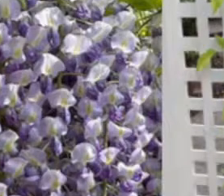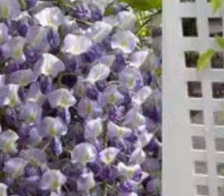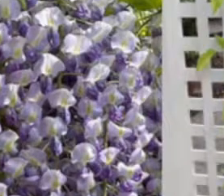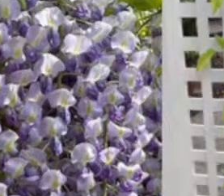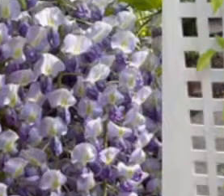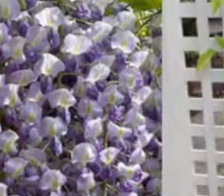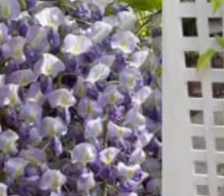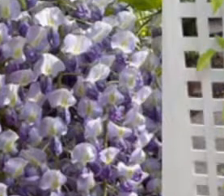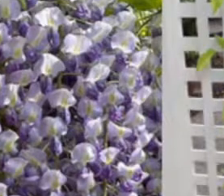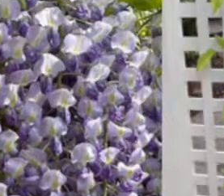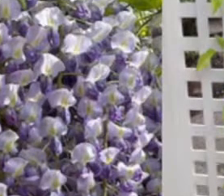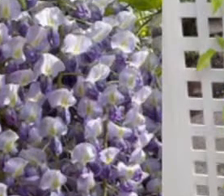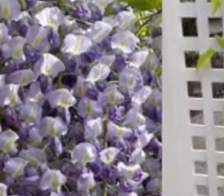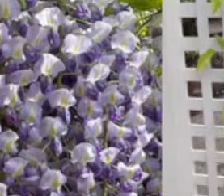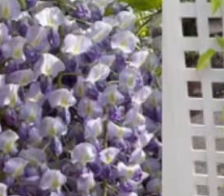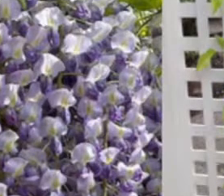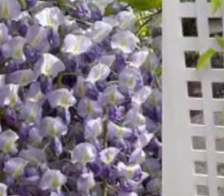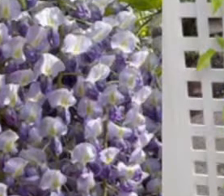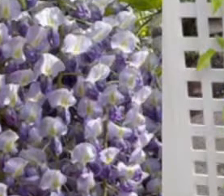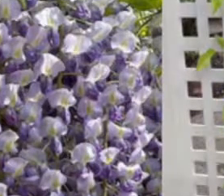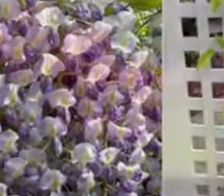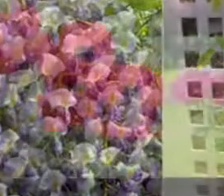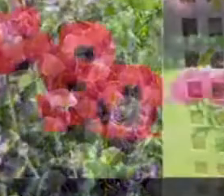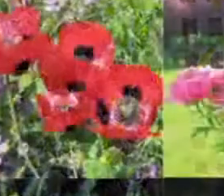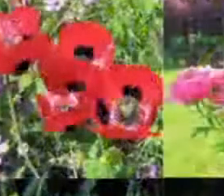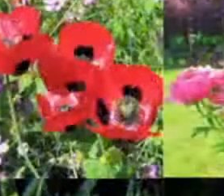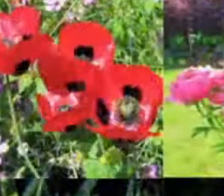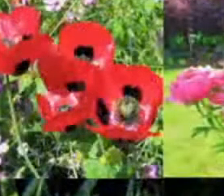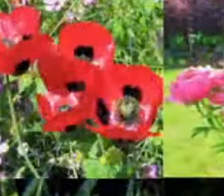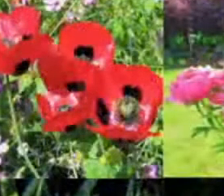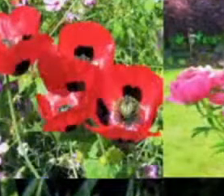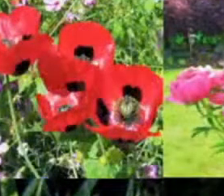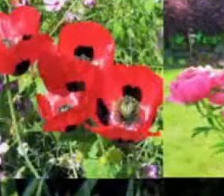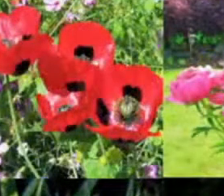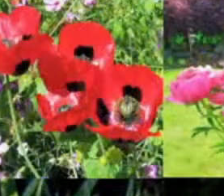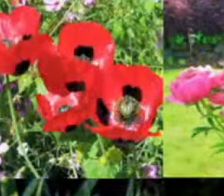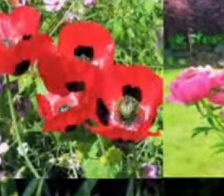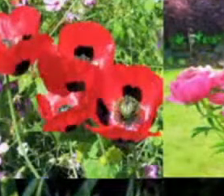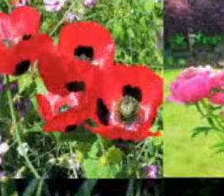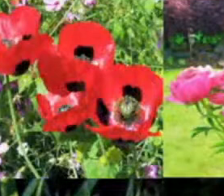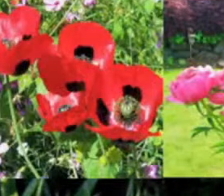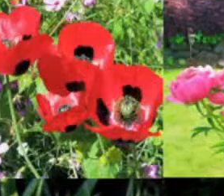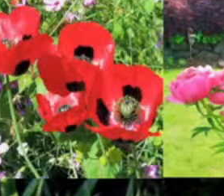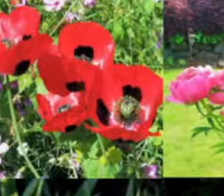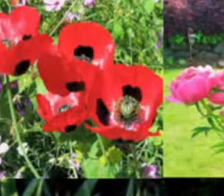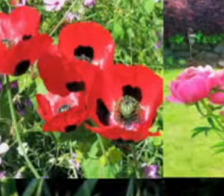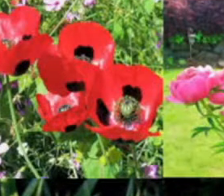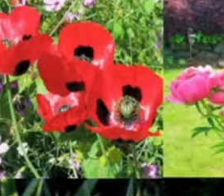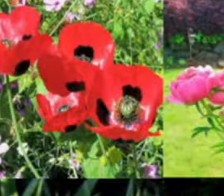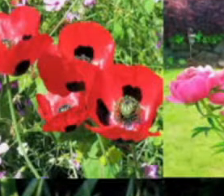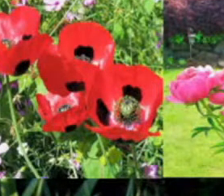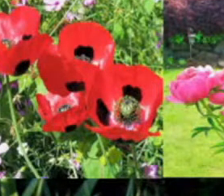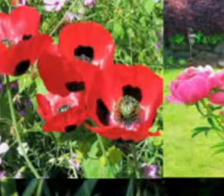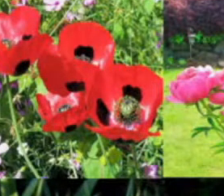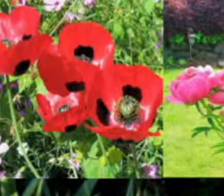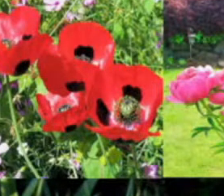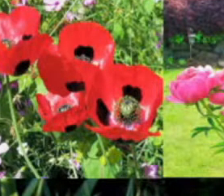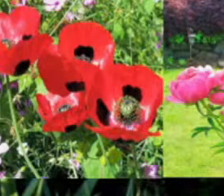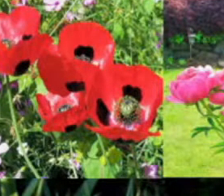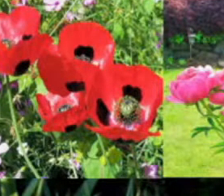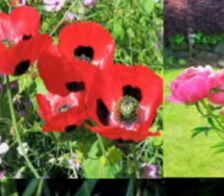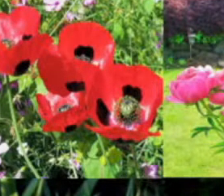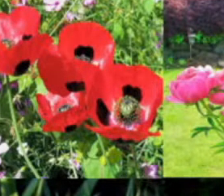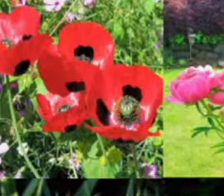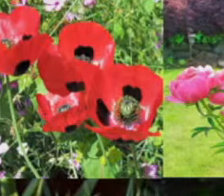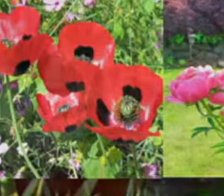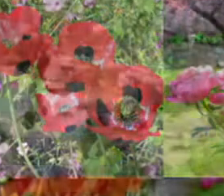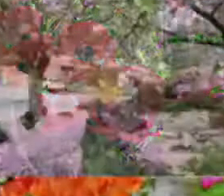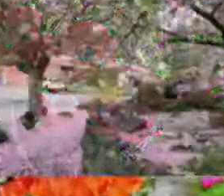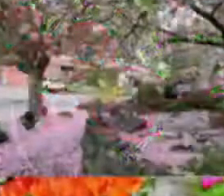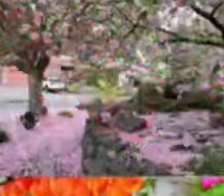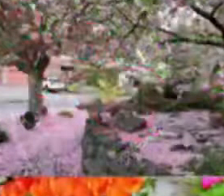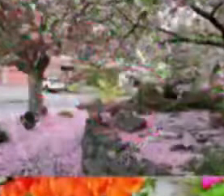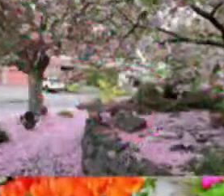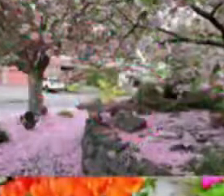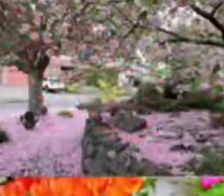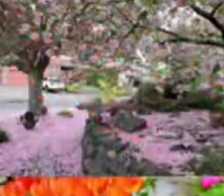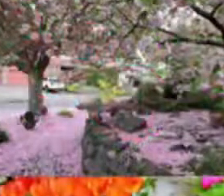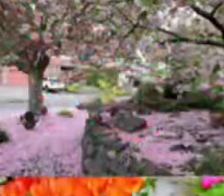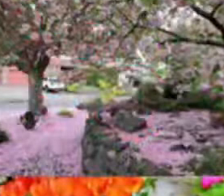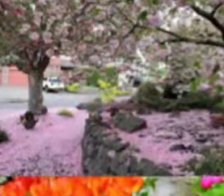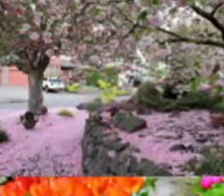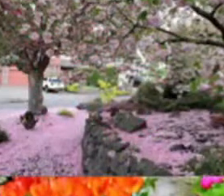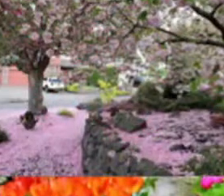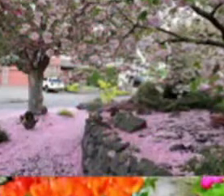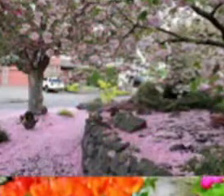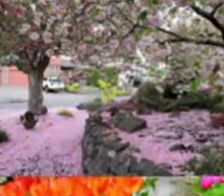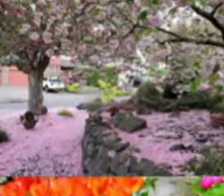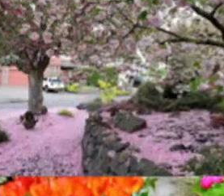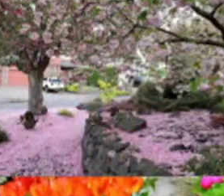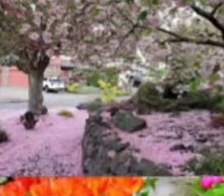So, now we're going to show those to you.